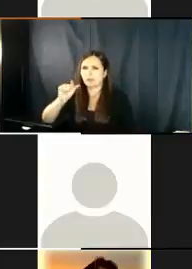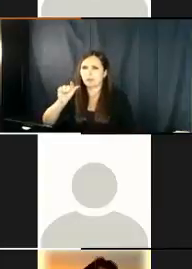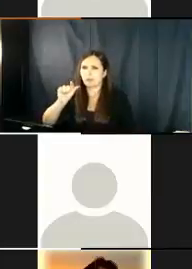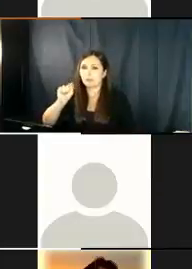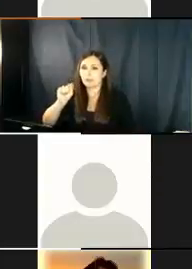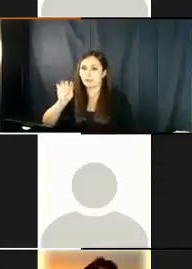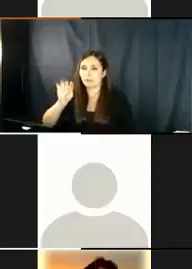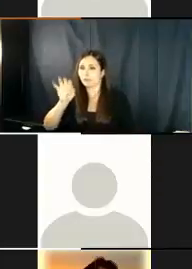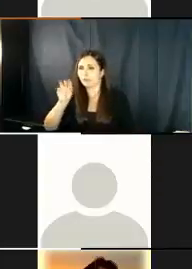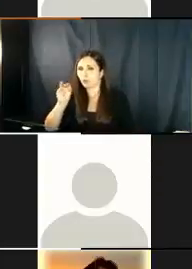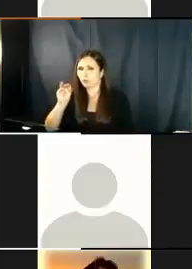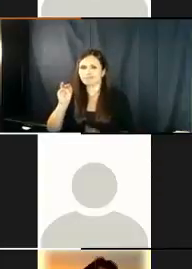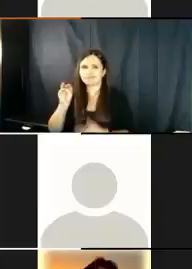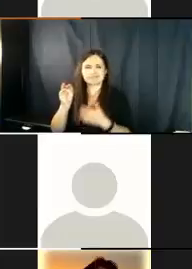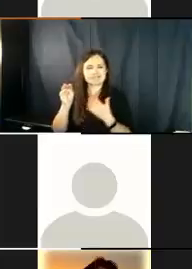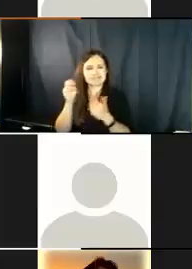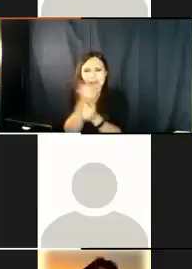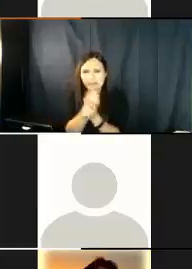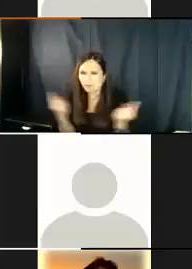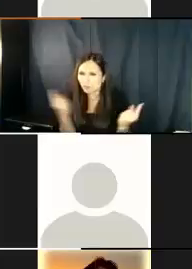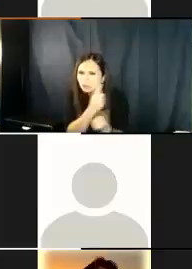is using some kind of LMS.